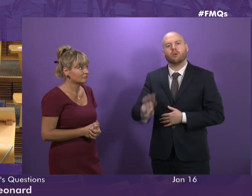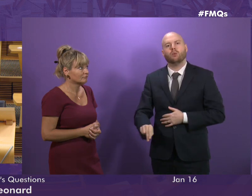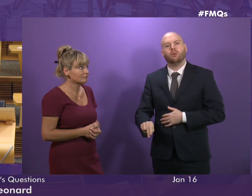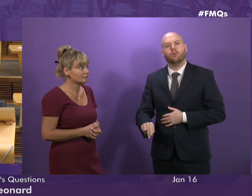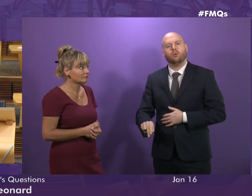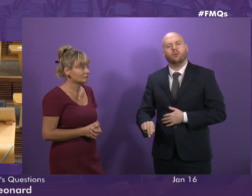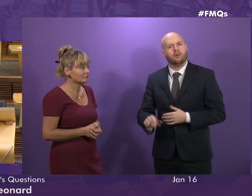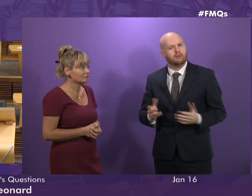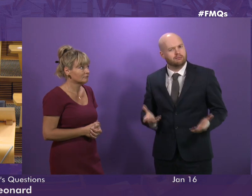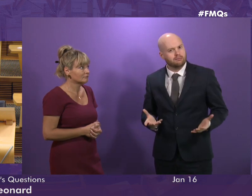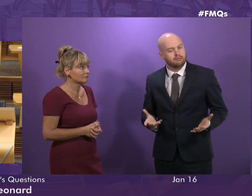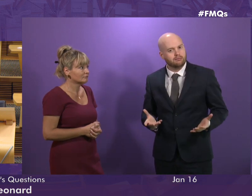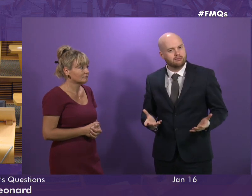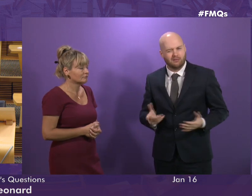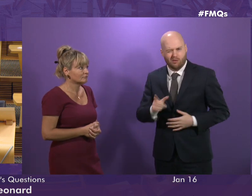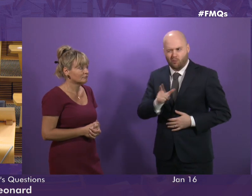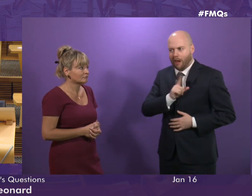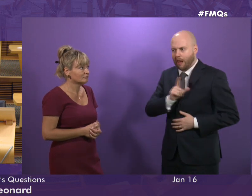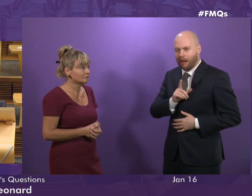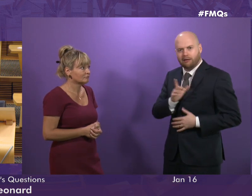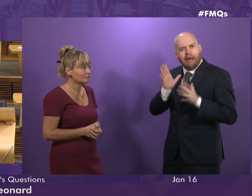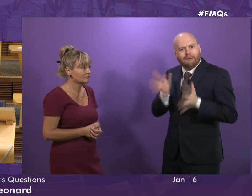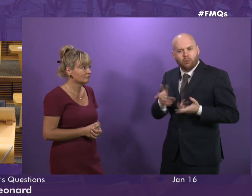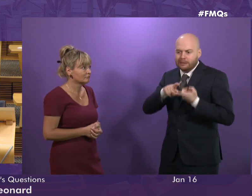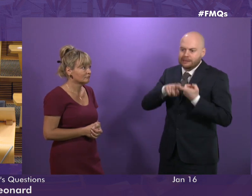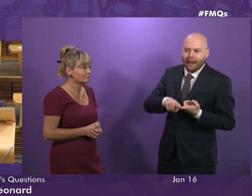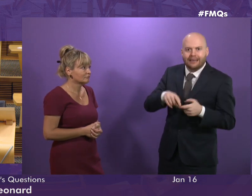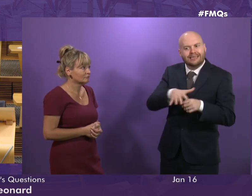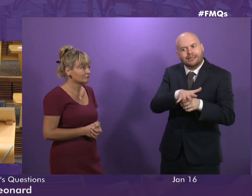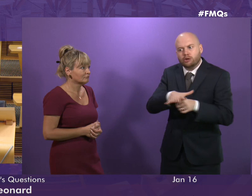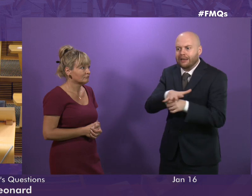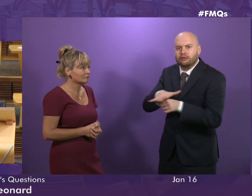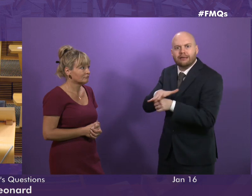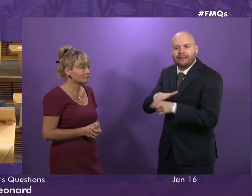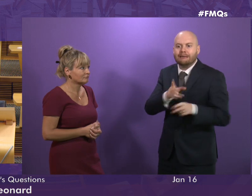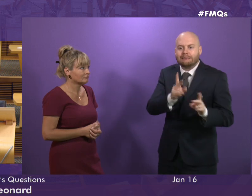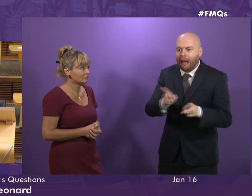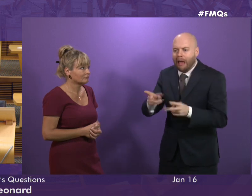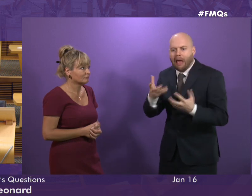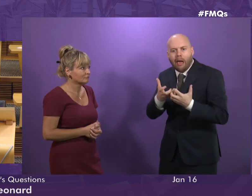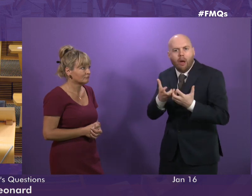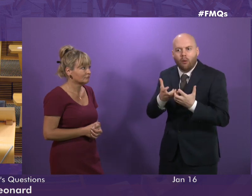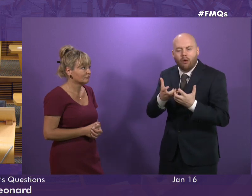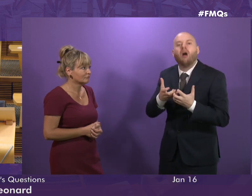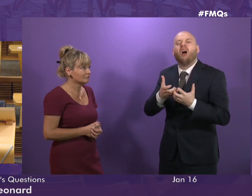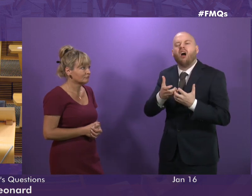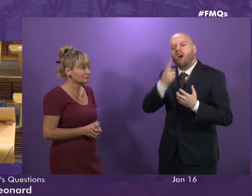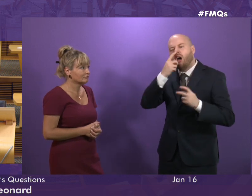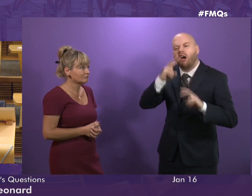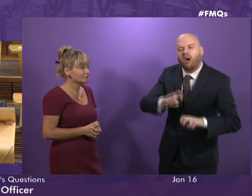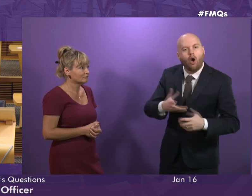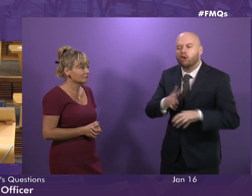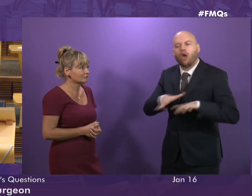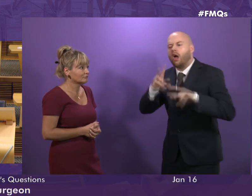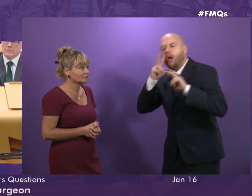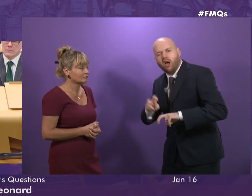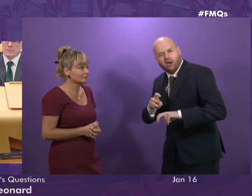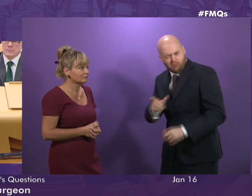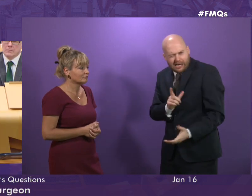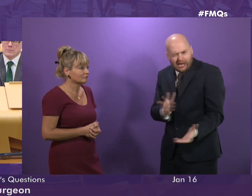do the circumstances of Craig McClelland’s death not justify an inquiry?